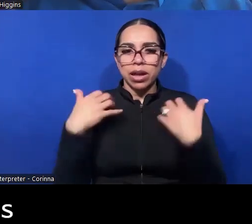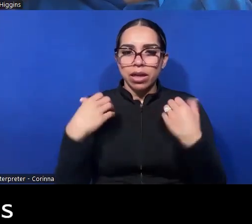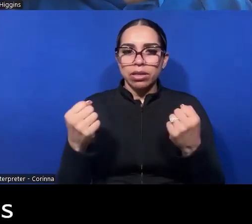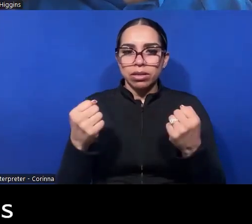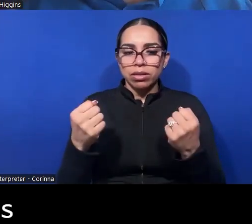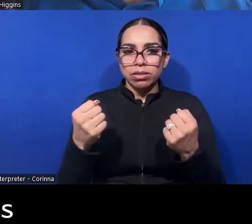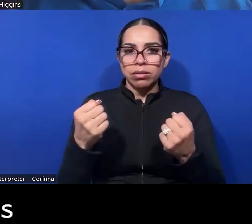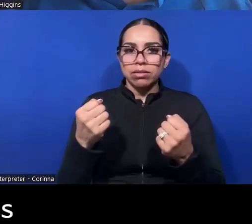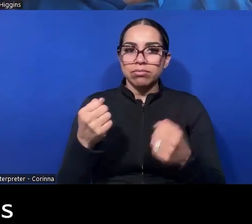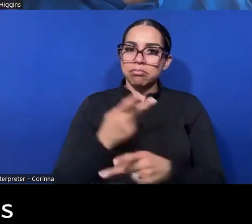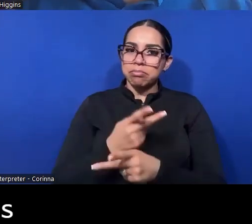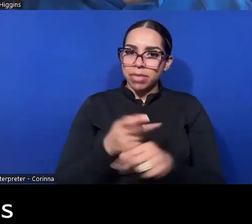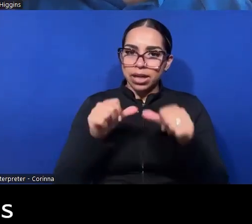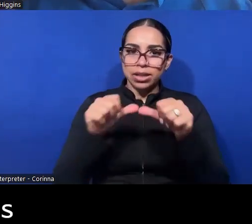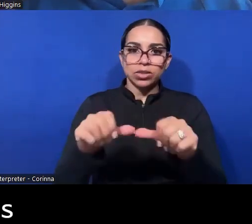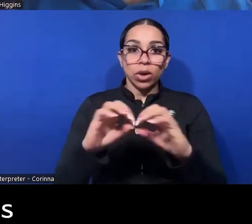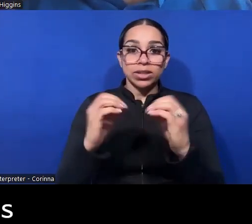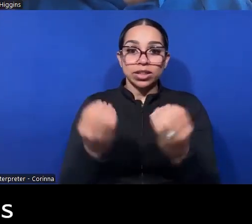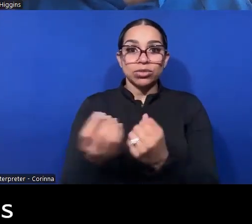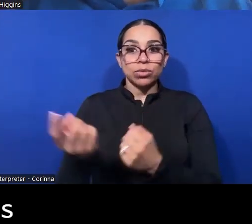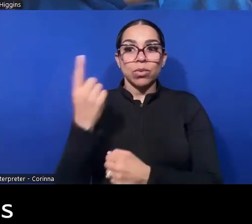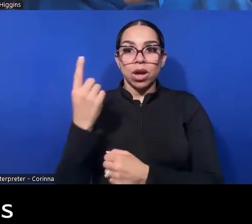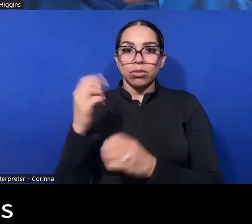So that one system provides all your care, through Medi-Cal.